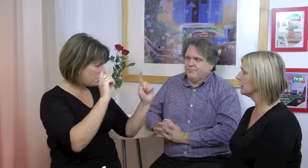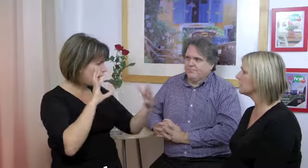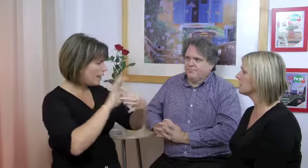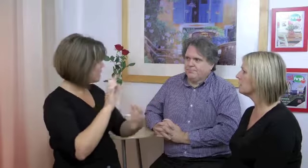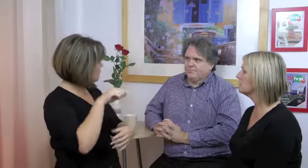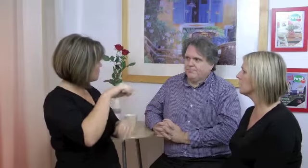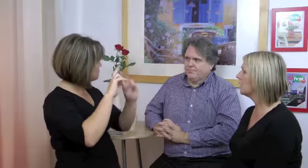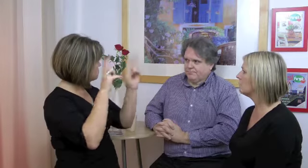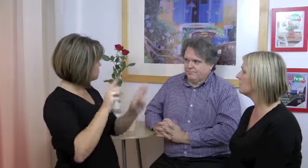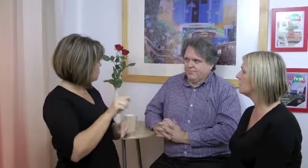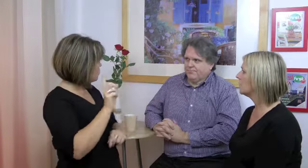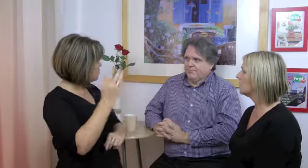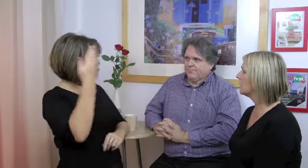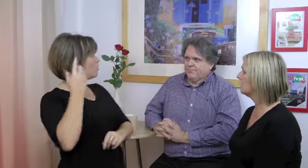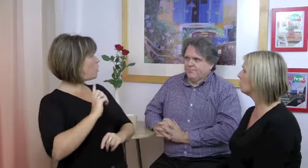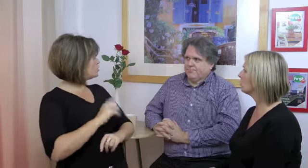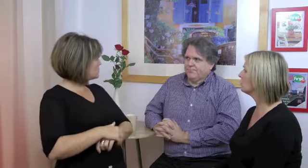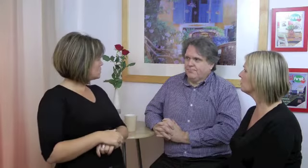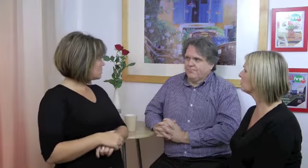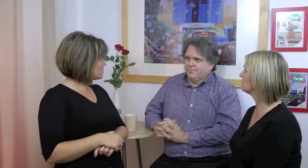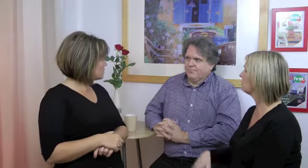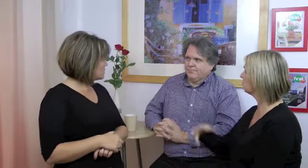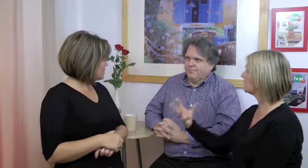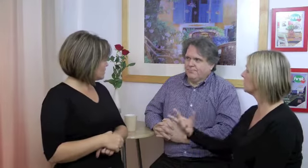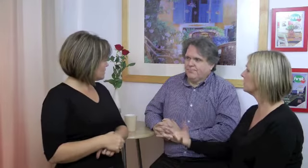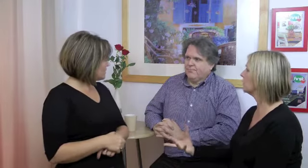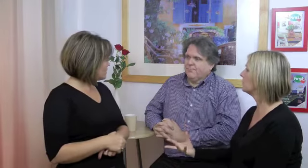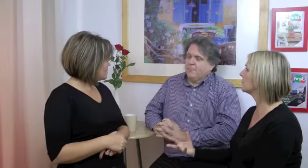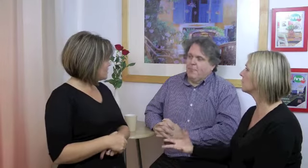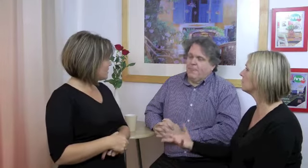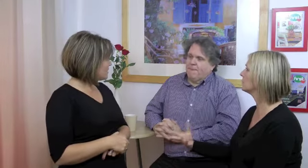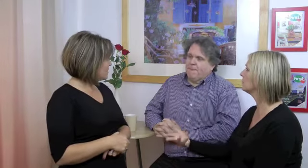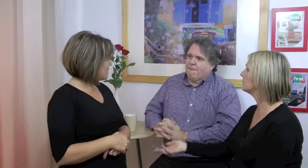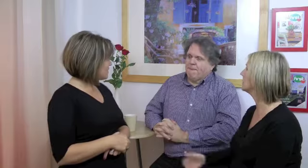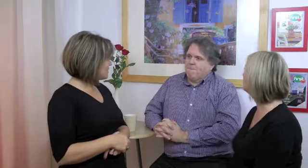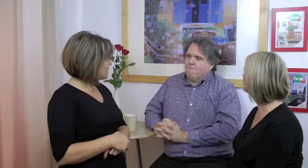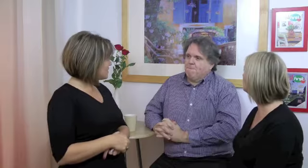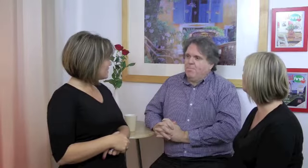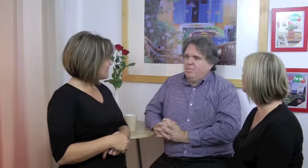building. So what was the historical building before?